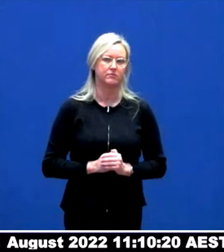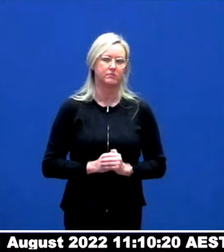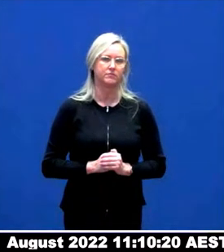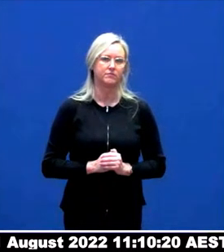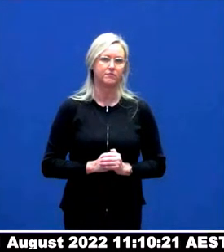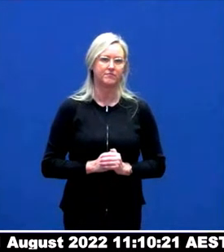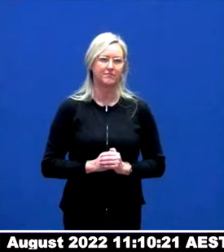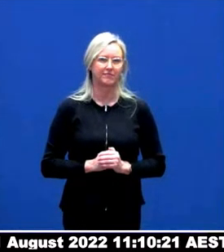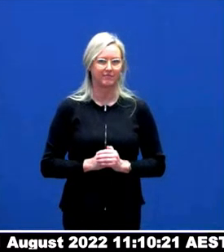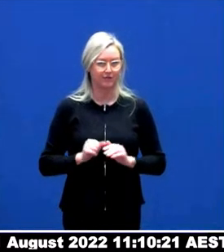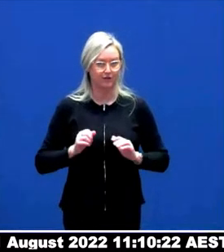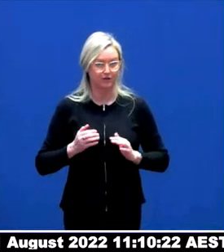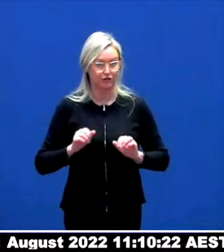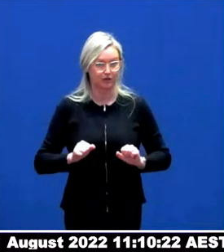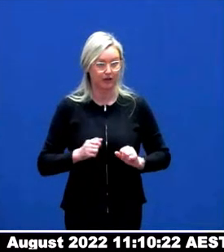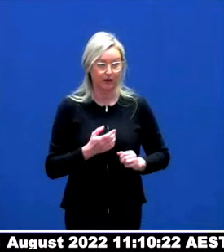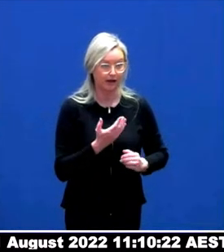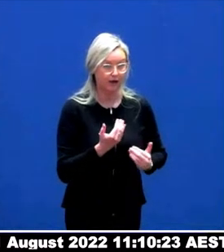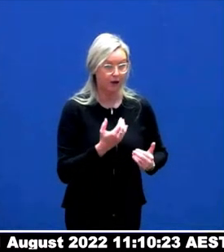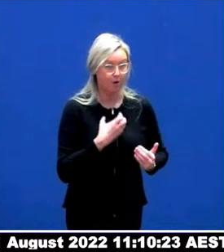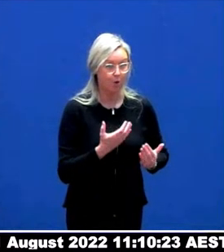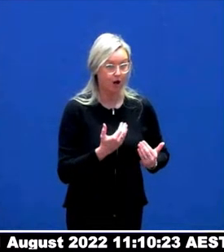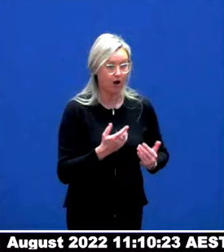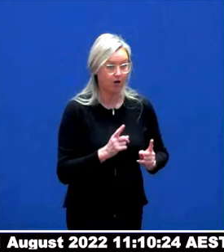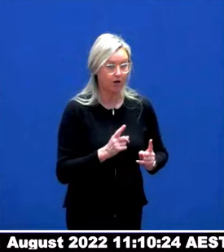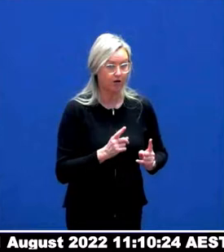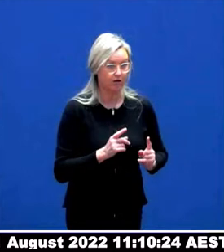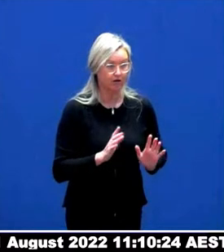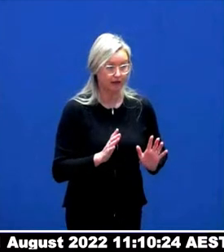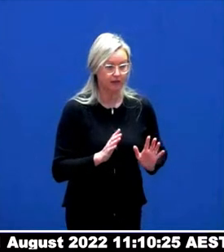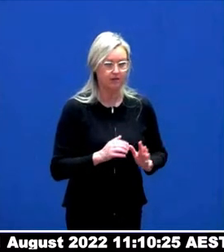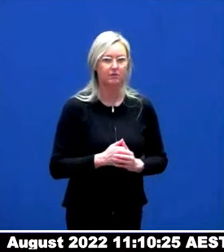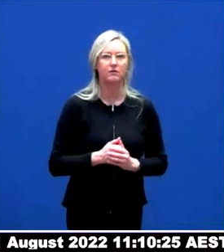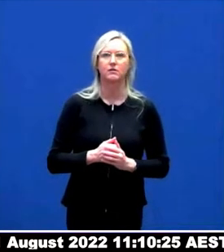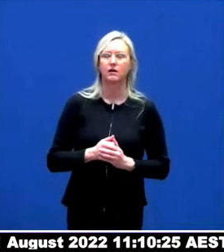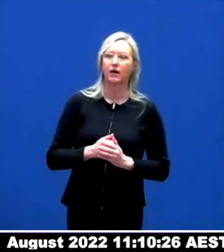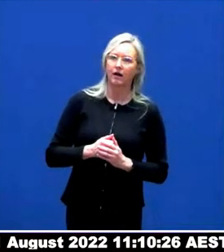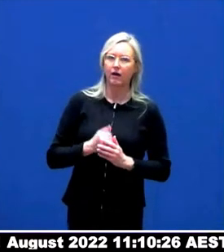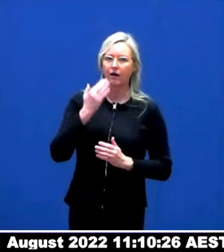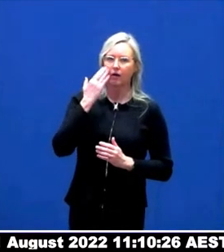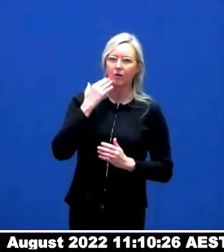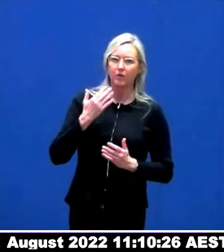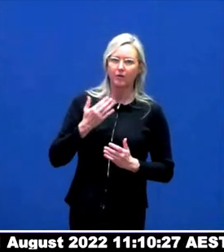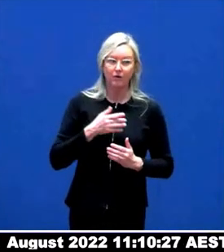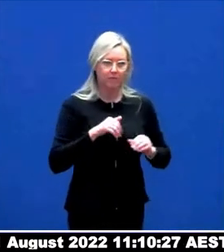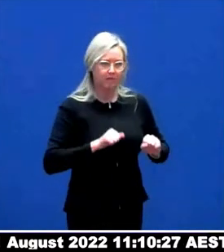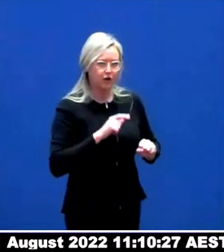And? CHAIR: That's it? Well, as I - as I've stated before - Are we in a slot of despondence?